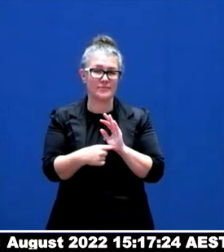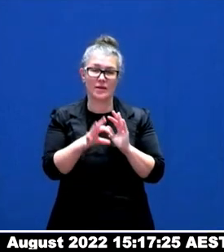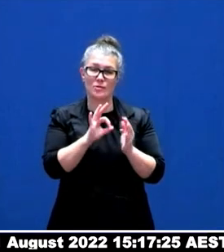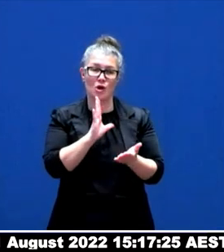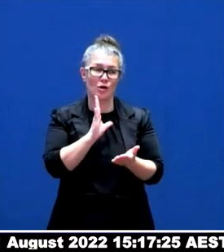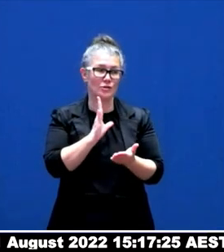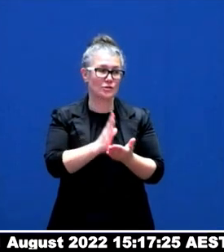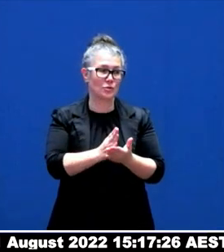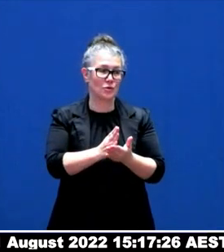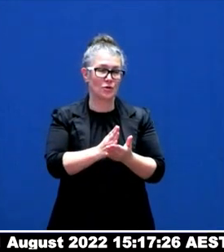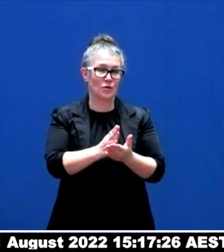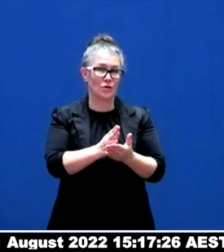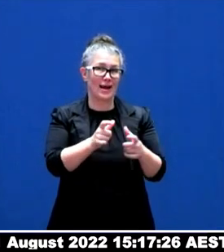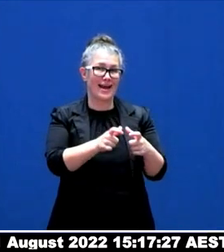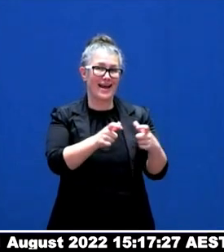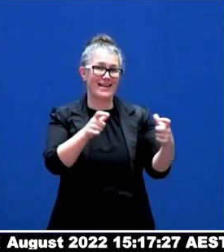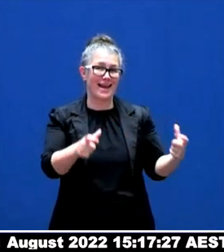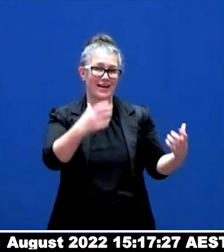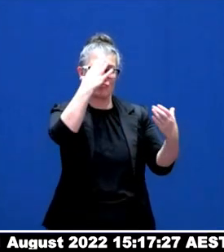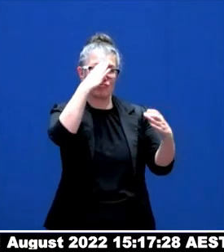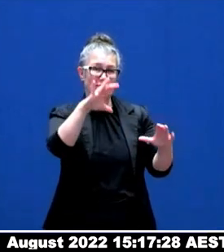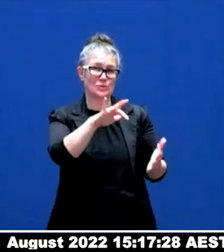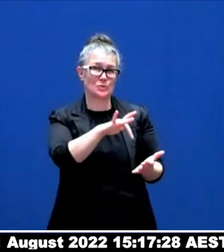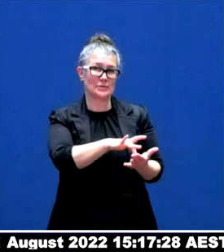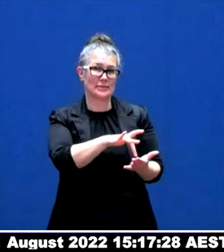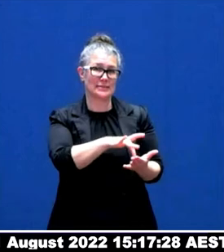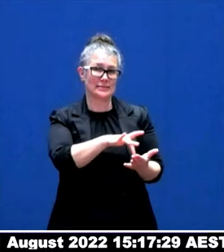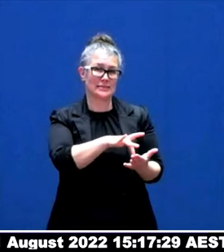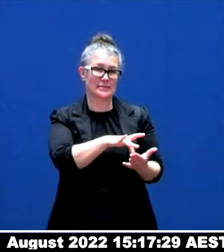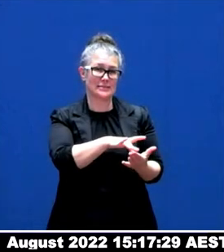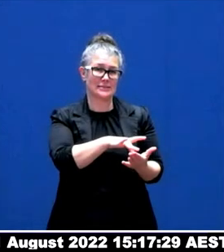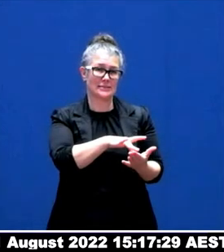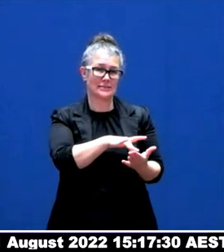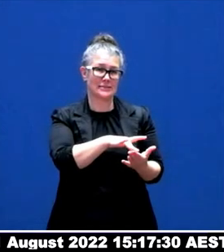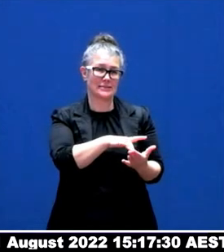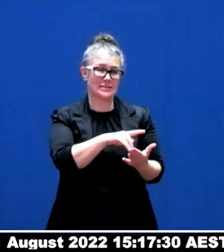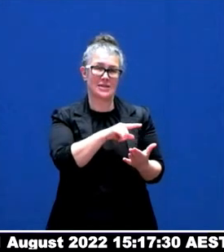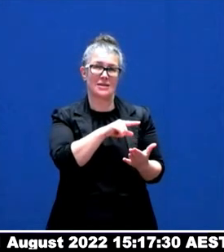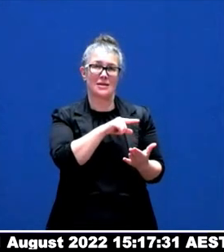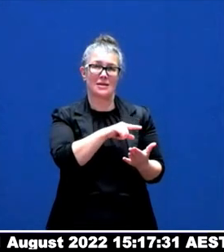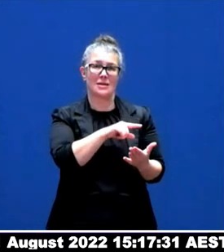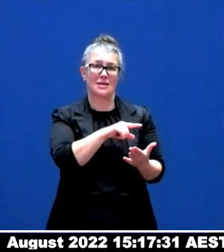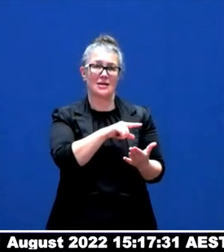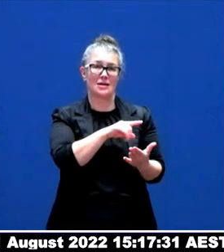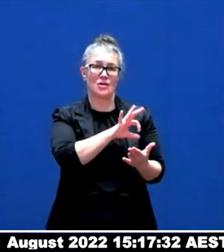residential centres come to my mind as the old, you know, the Stockton Centre or, you